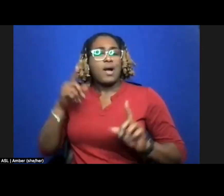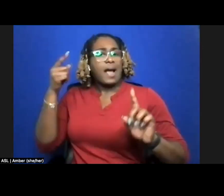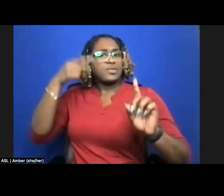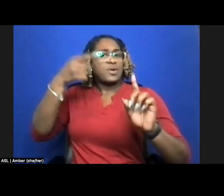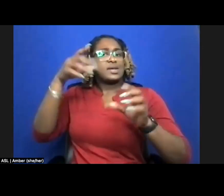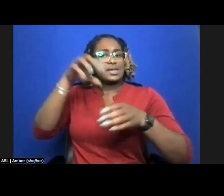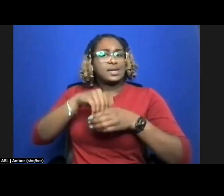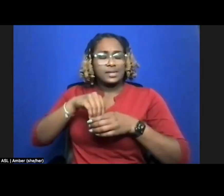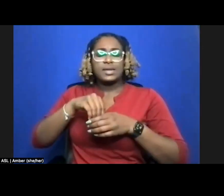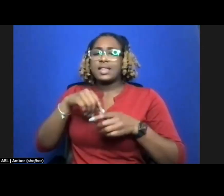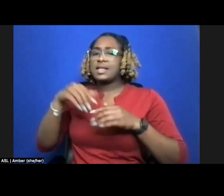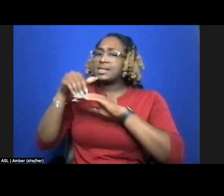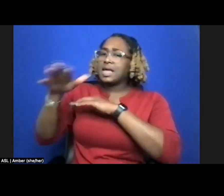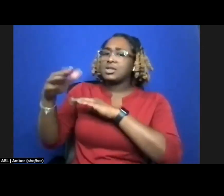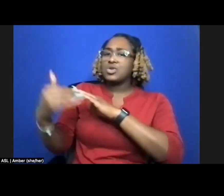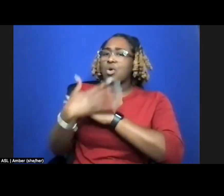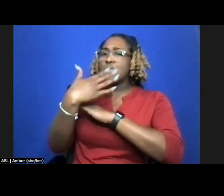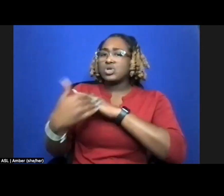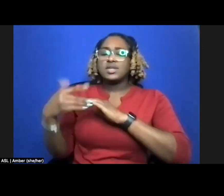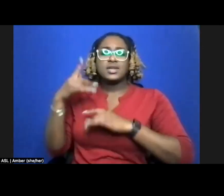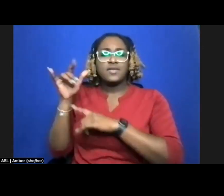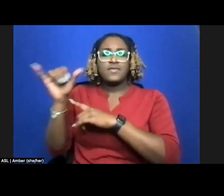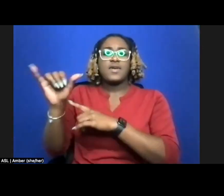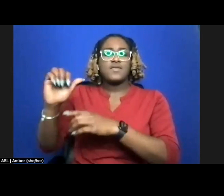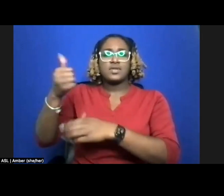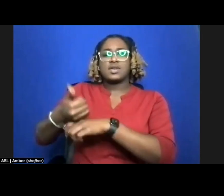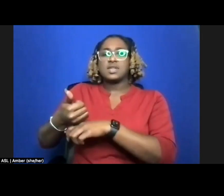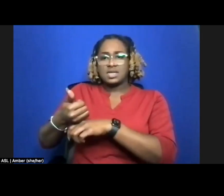may they forever exist in sedimentary purgatory, float floating on.